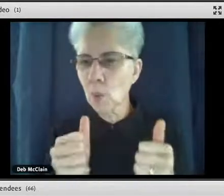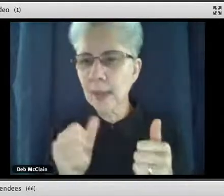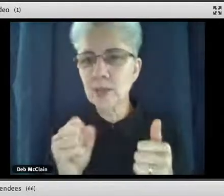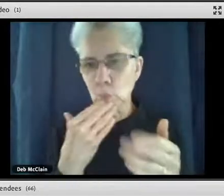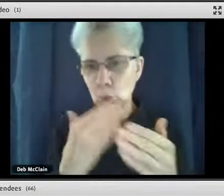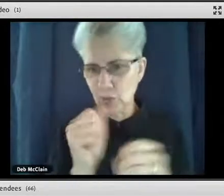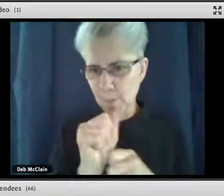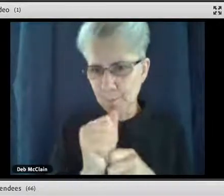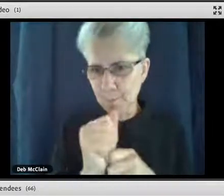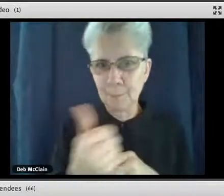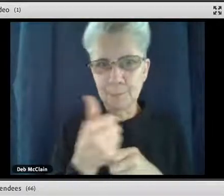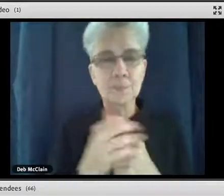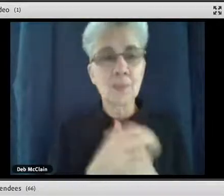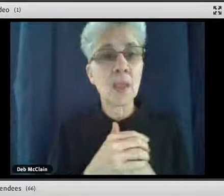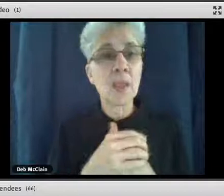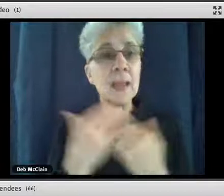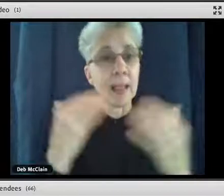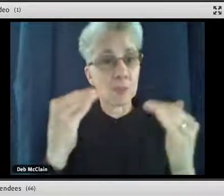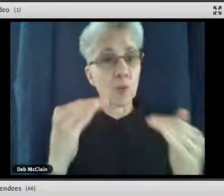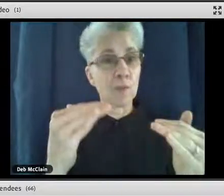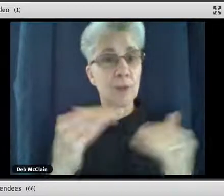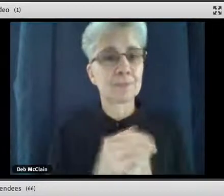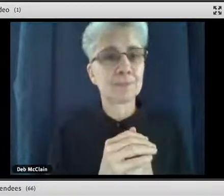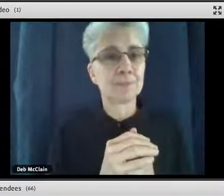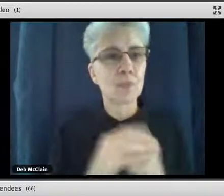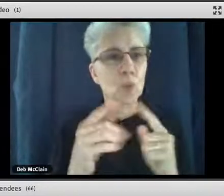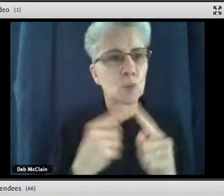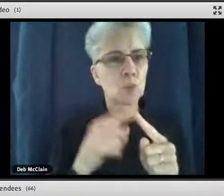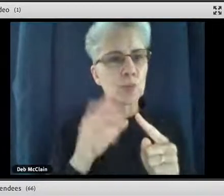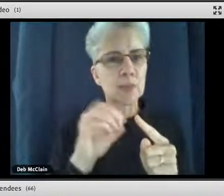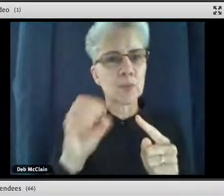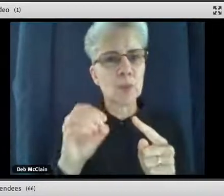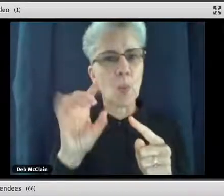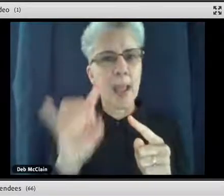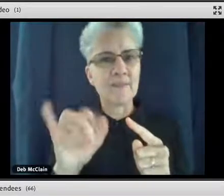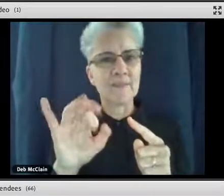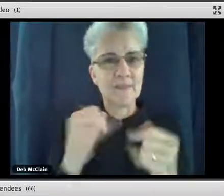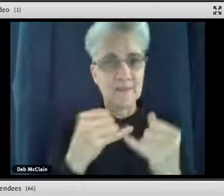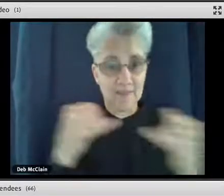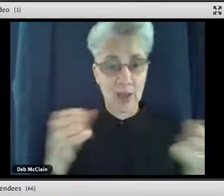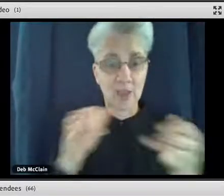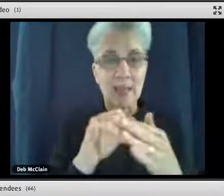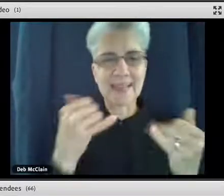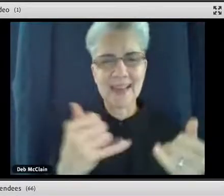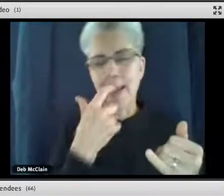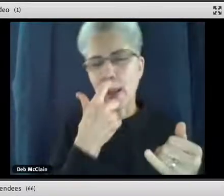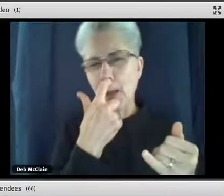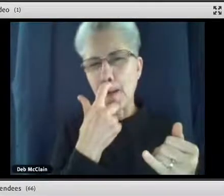So awesome. Okay, great job. Okay, let's move on to the 008 fields, which is --